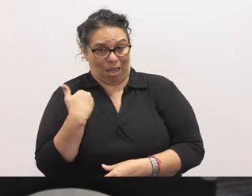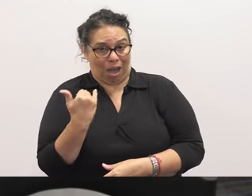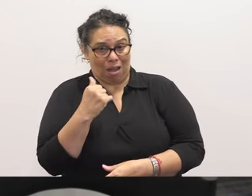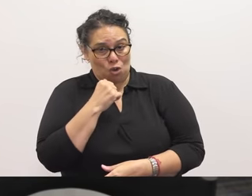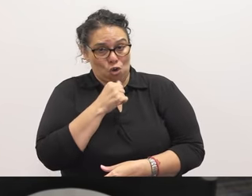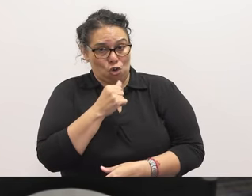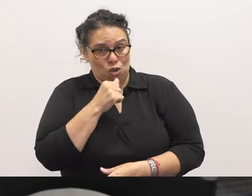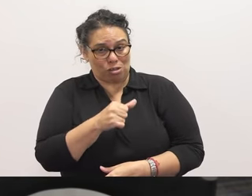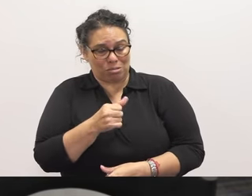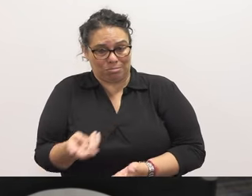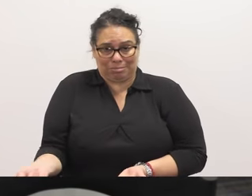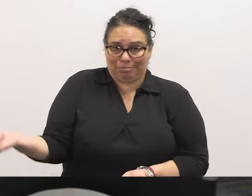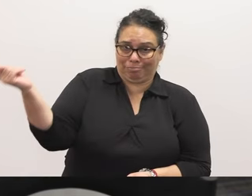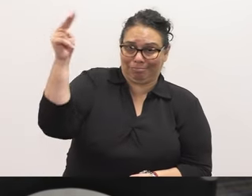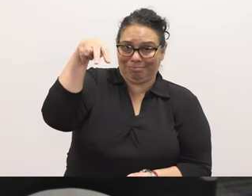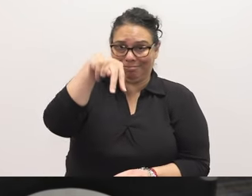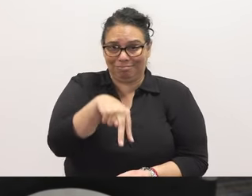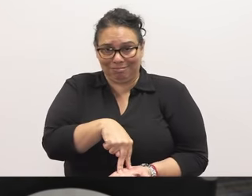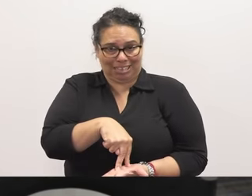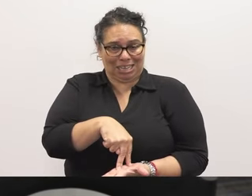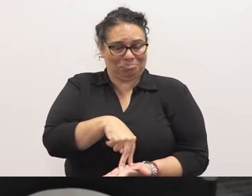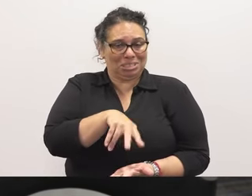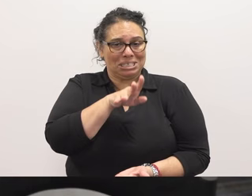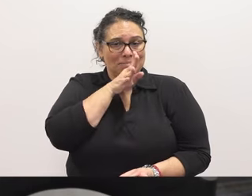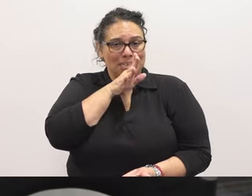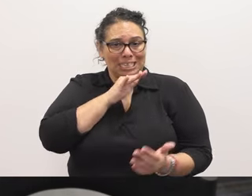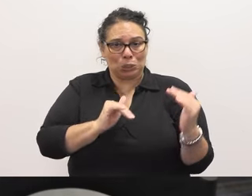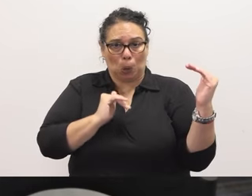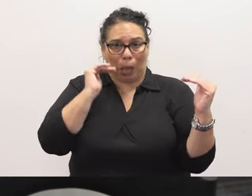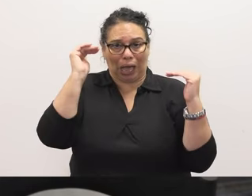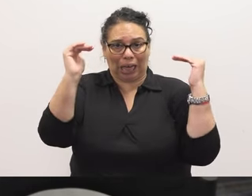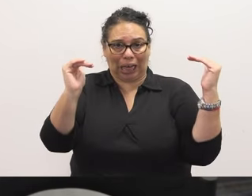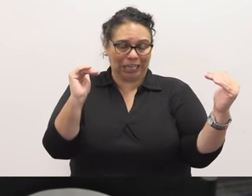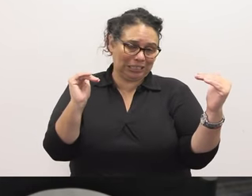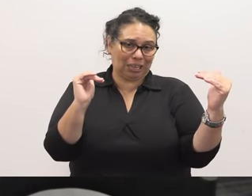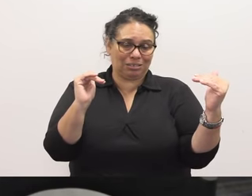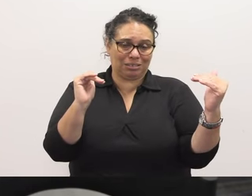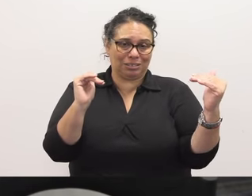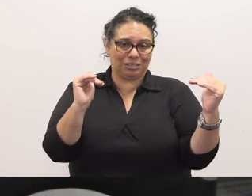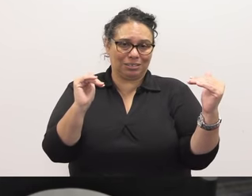and not just speak to adults, but speak to adults who held their grades in their hands,